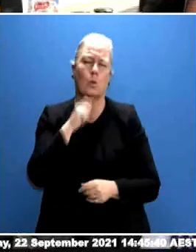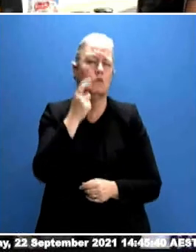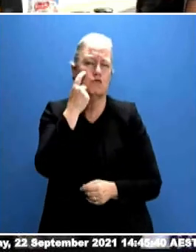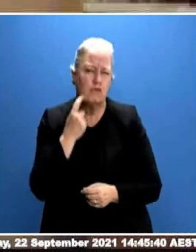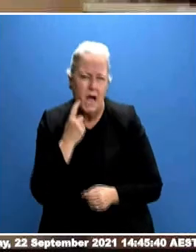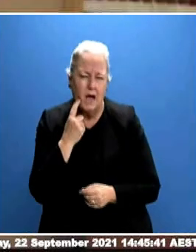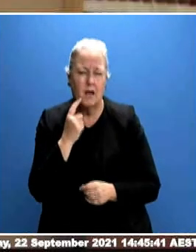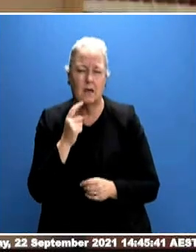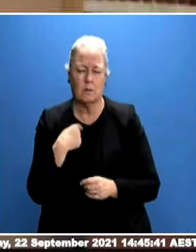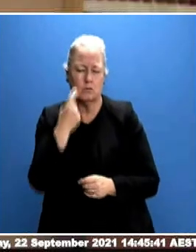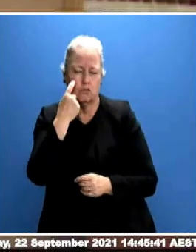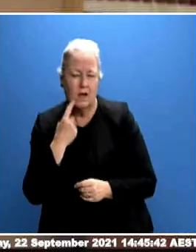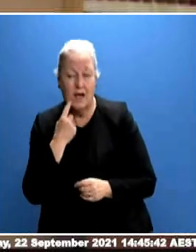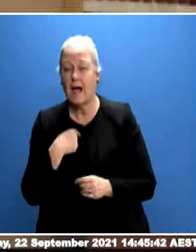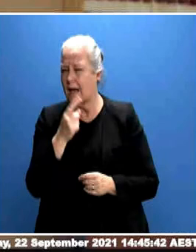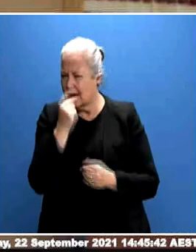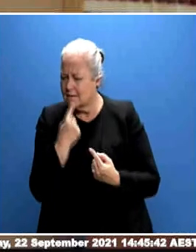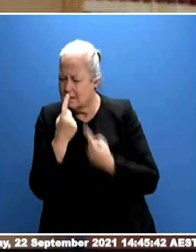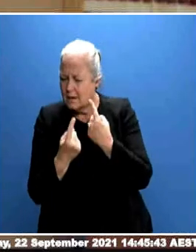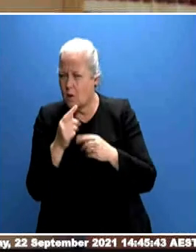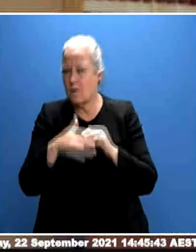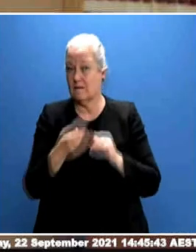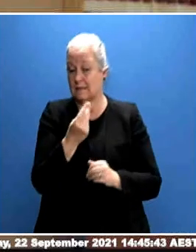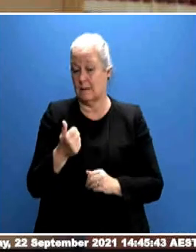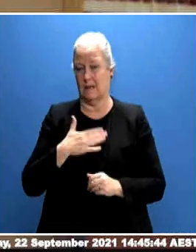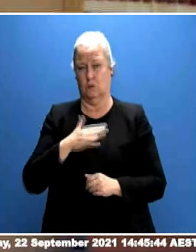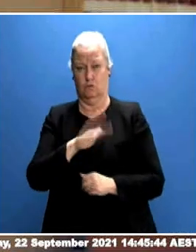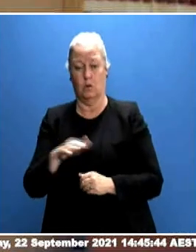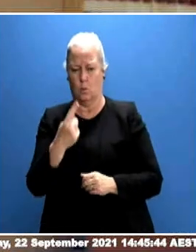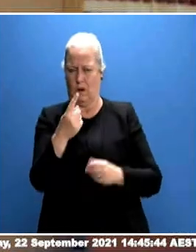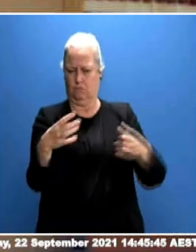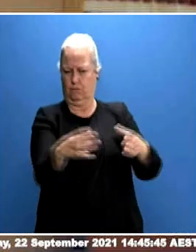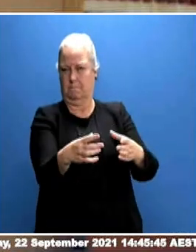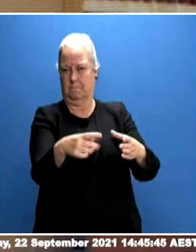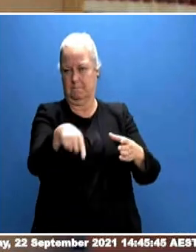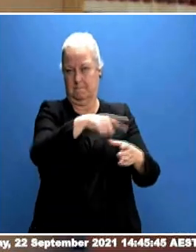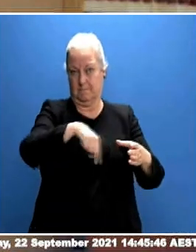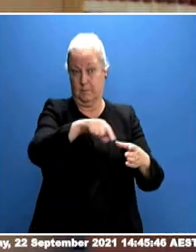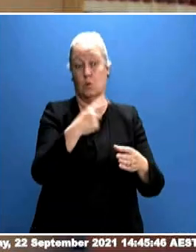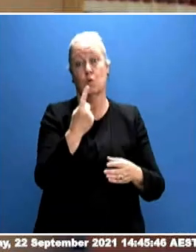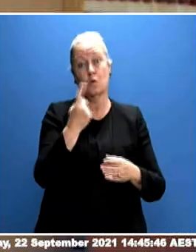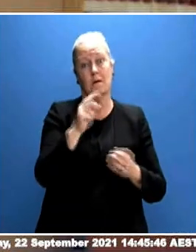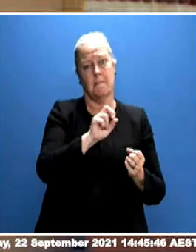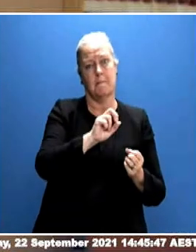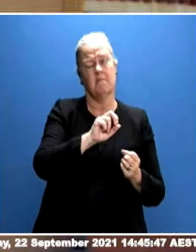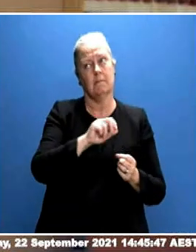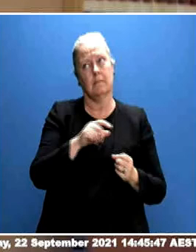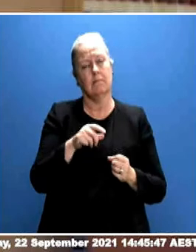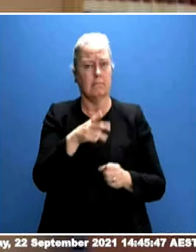I can tell you about a group of children who returned on many occasions. Yes.